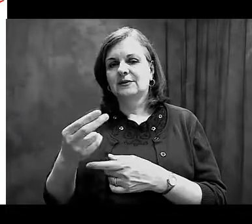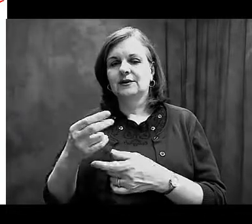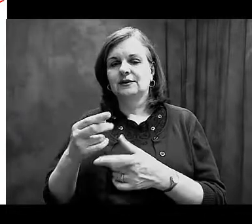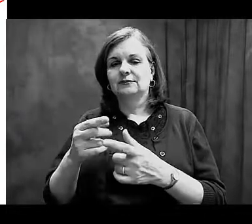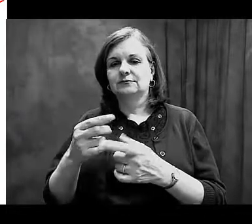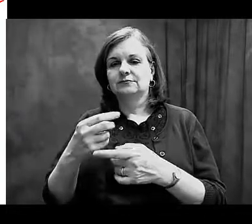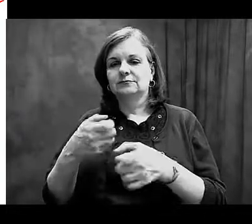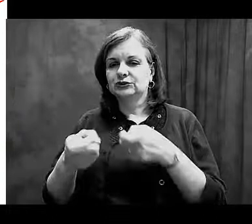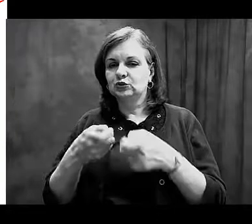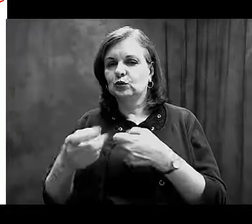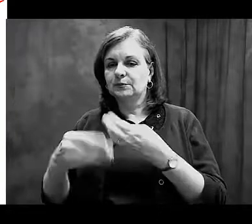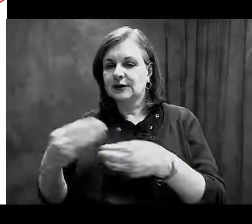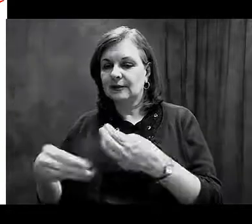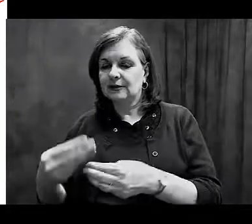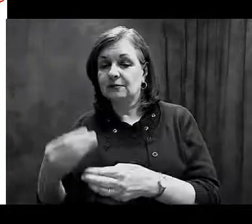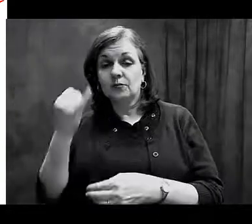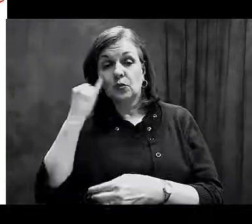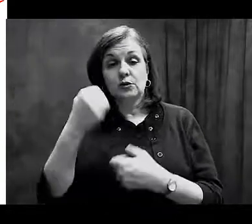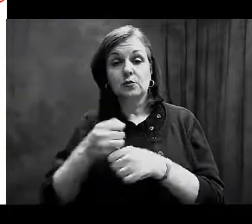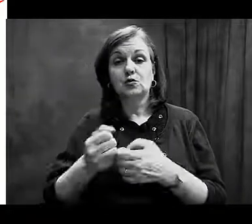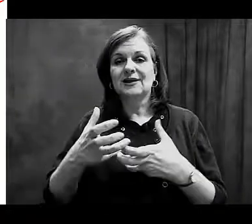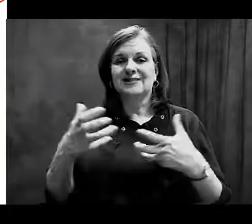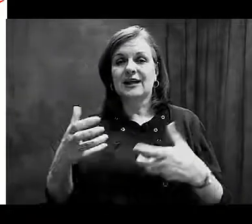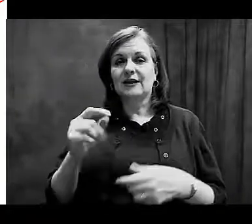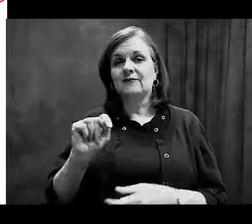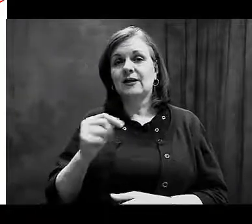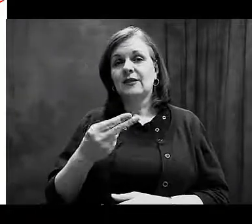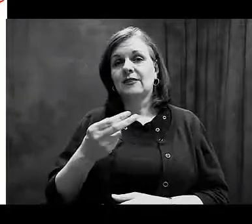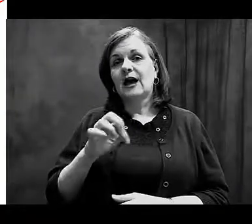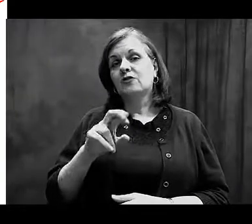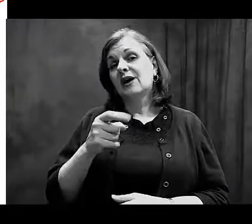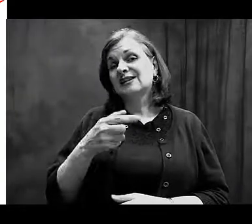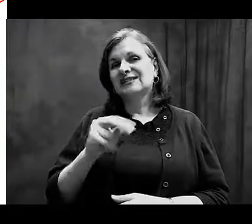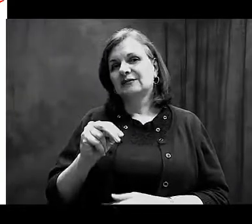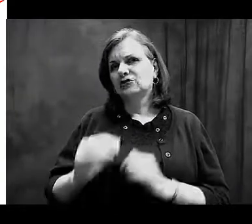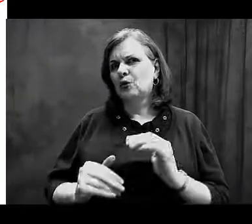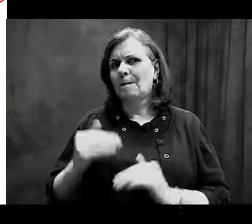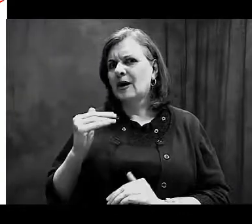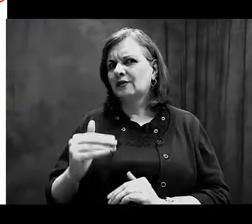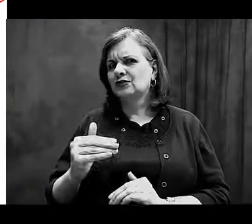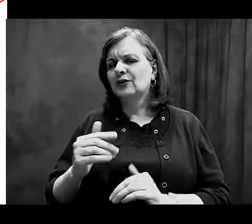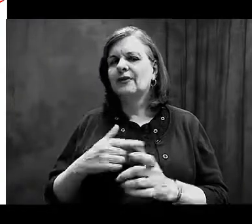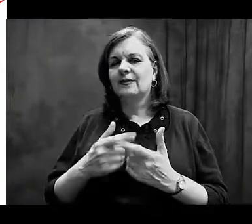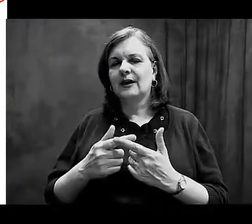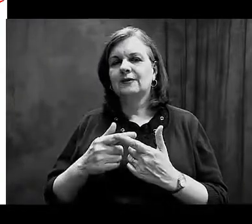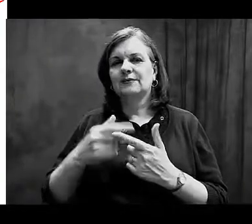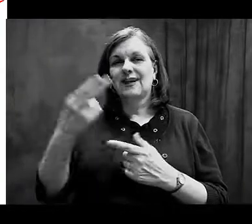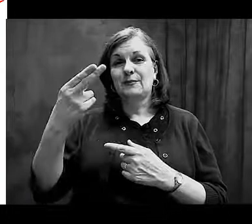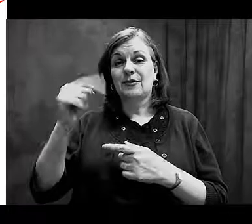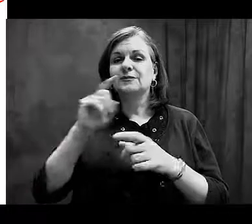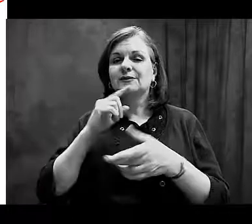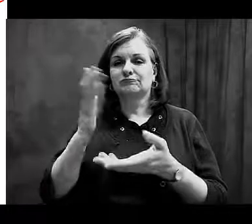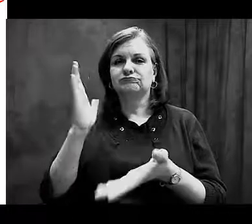well if thyroxine is produced in high levels we can actually go back and slow down this process